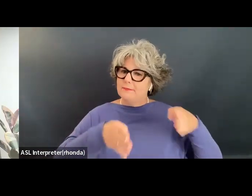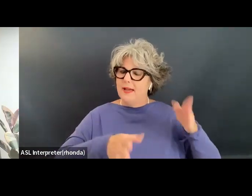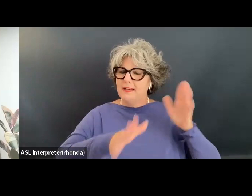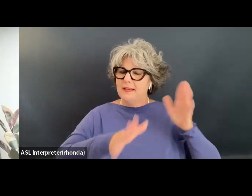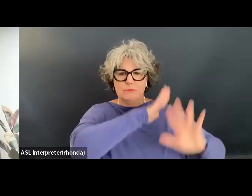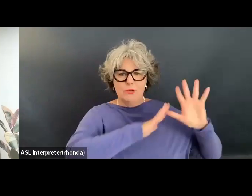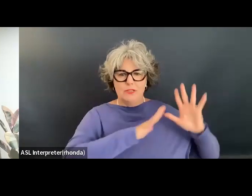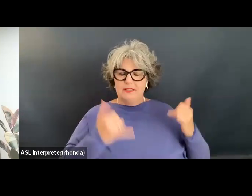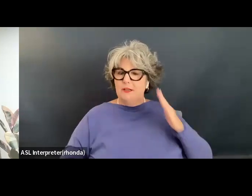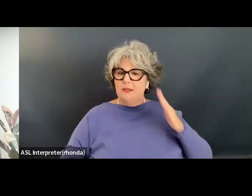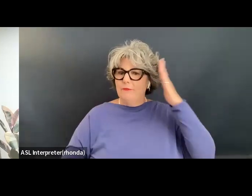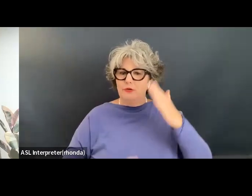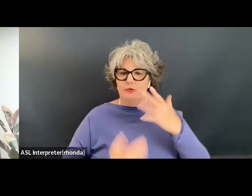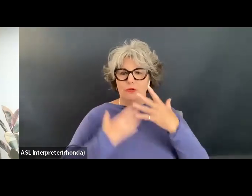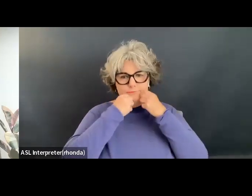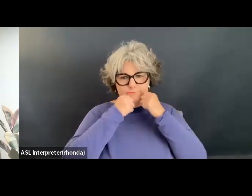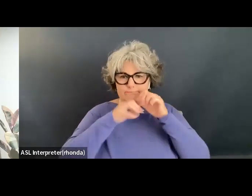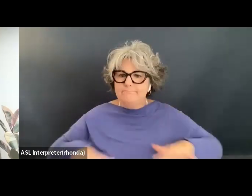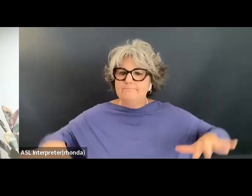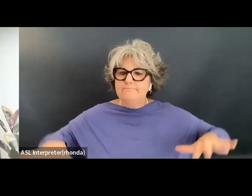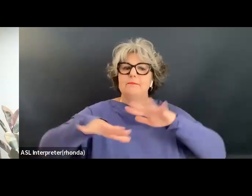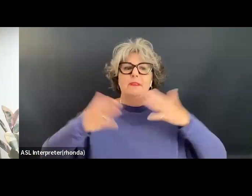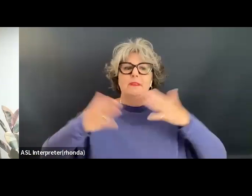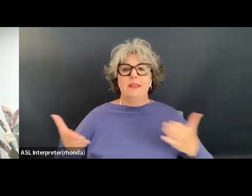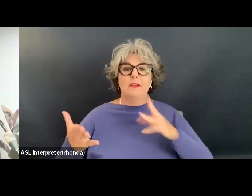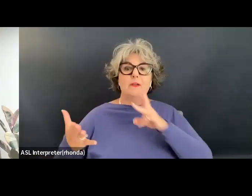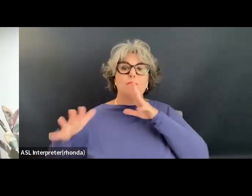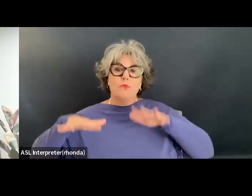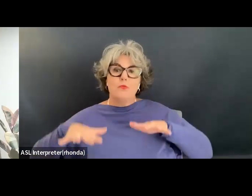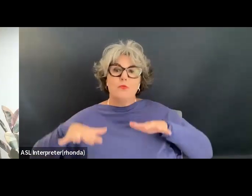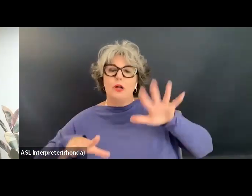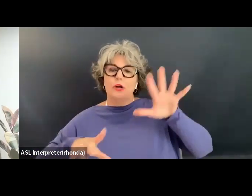and future caretakers of the land, water, and cultural resources